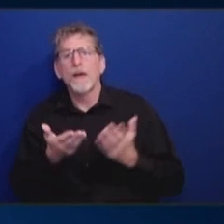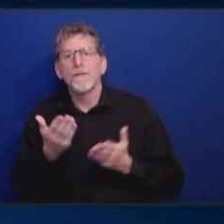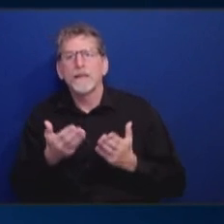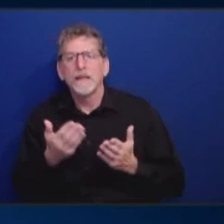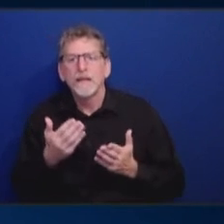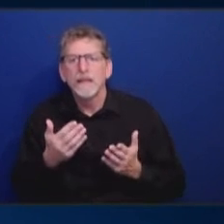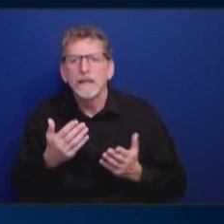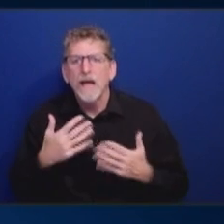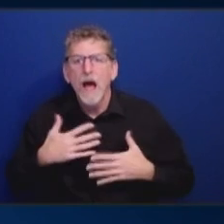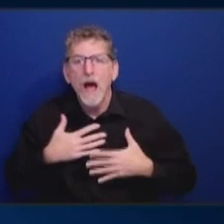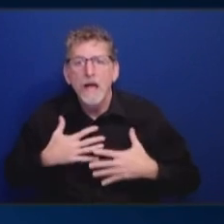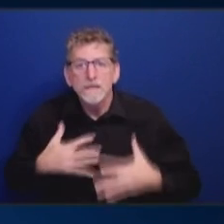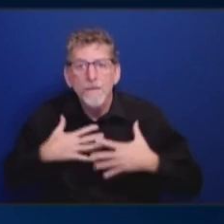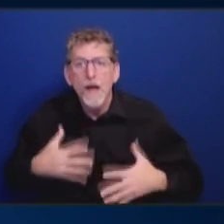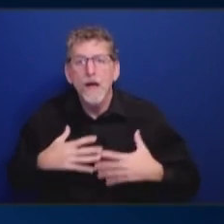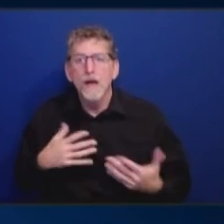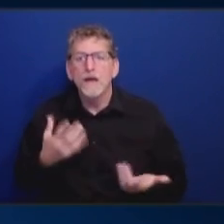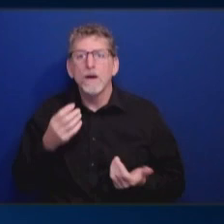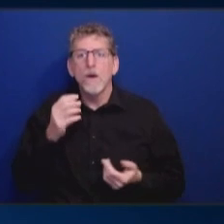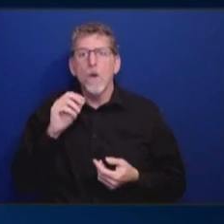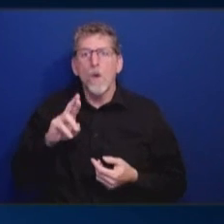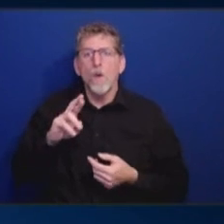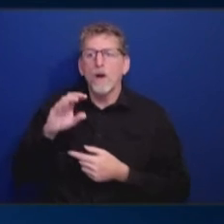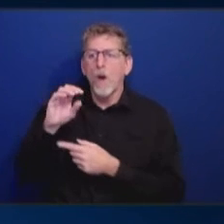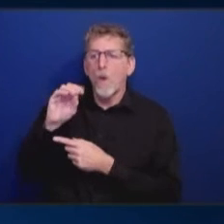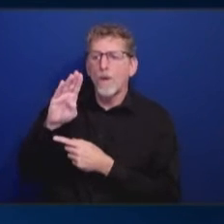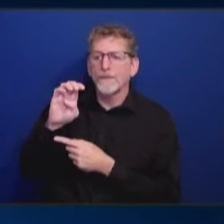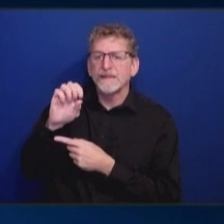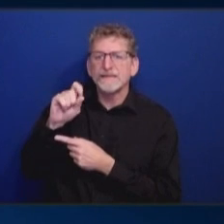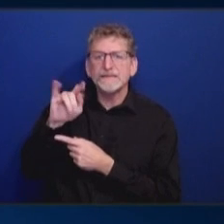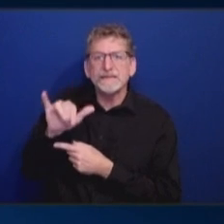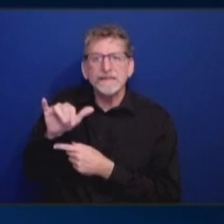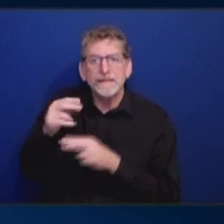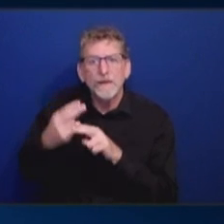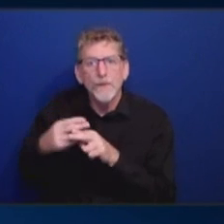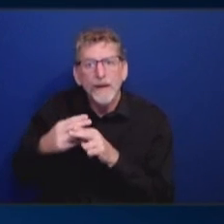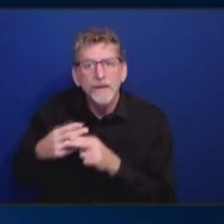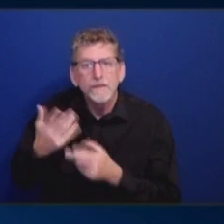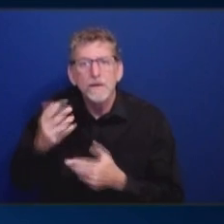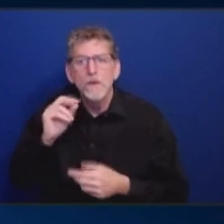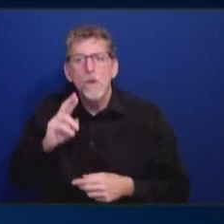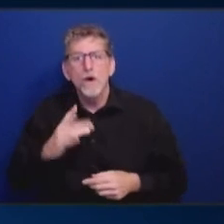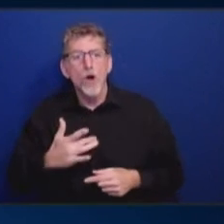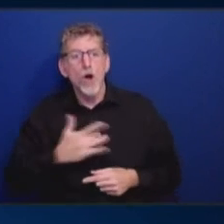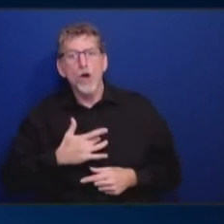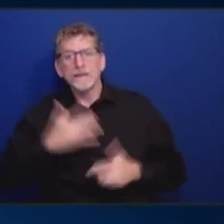disease, depression, anxiety -- all of the health disparities that we see that were so